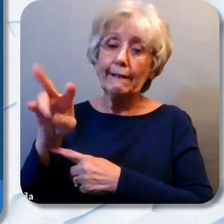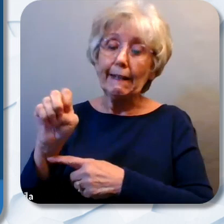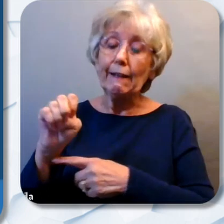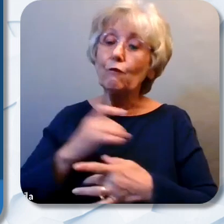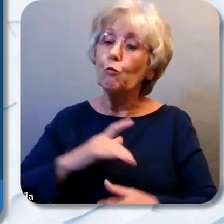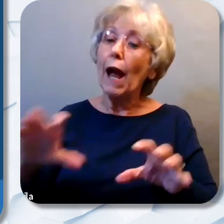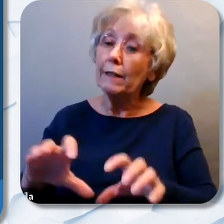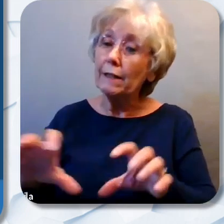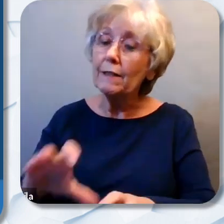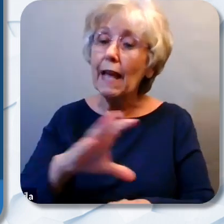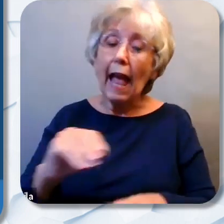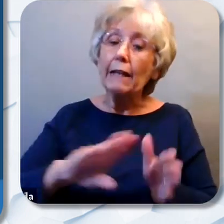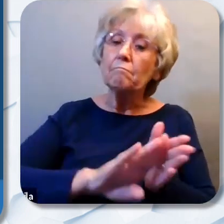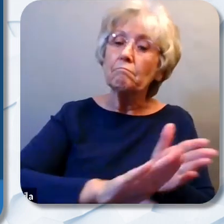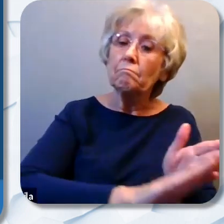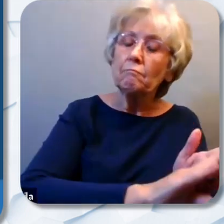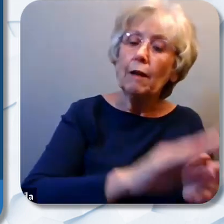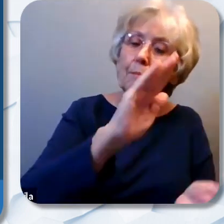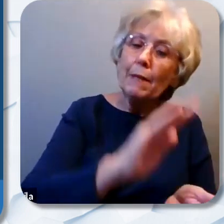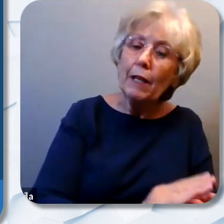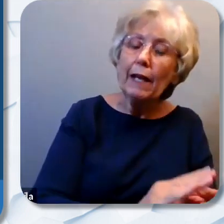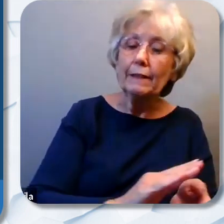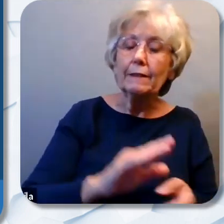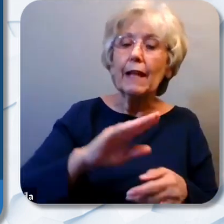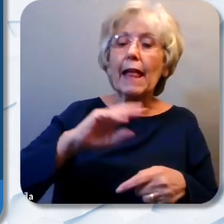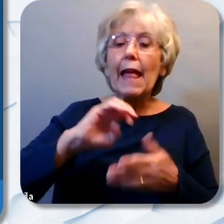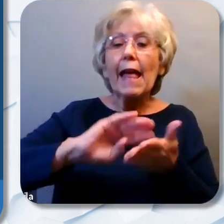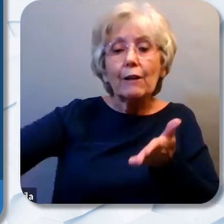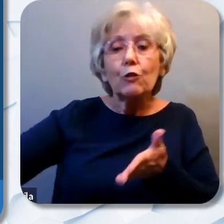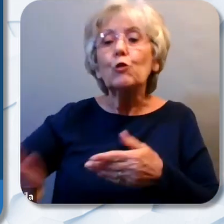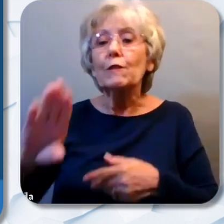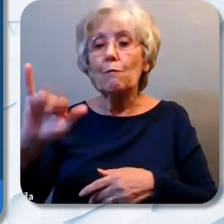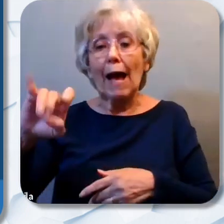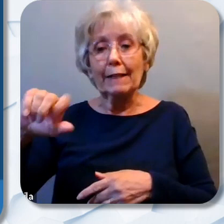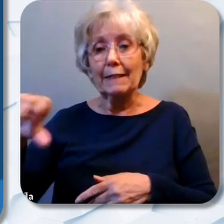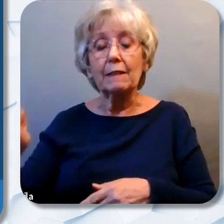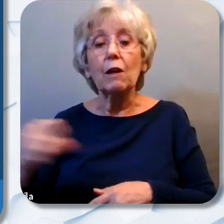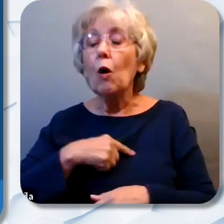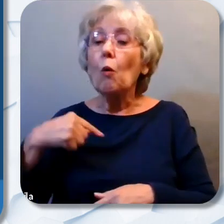implicit bias these to eliminate exclusionary discipline. we're hoping to release these funds